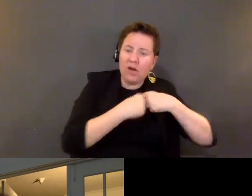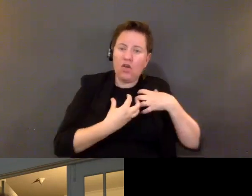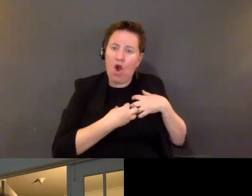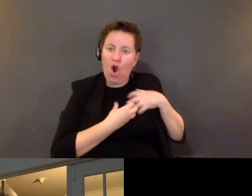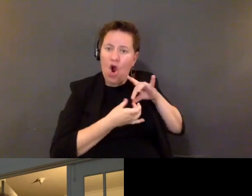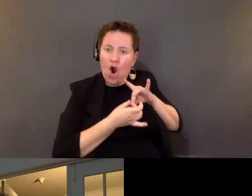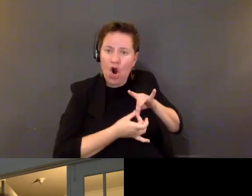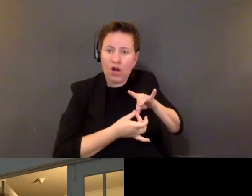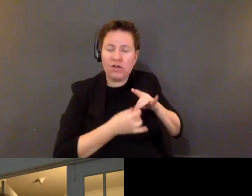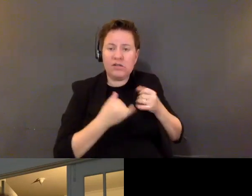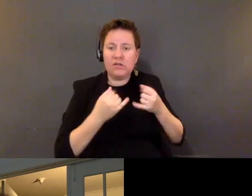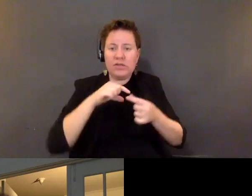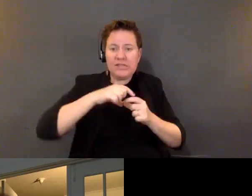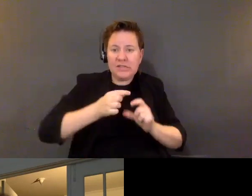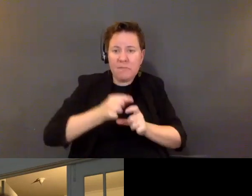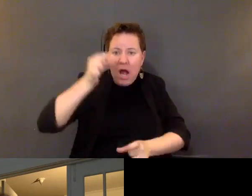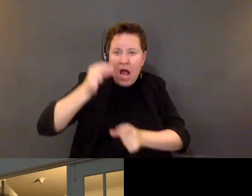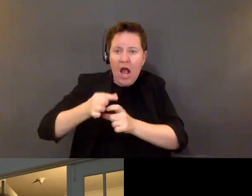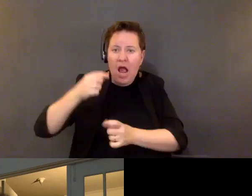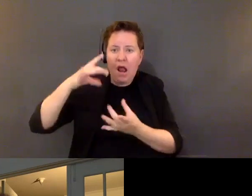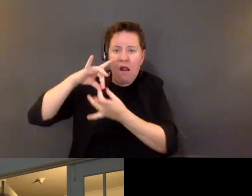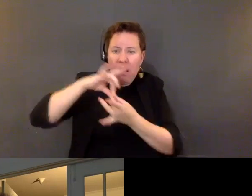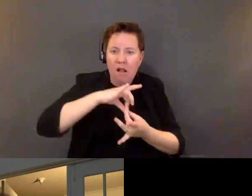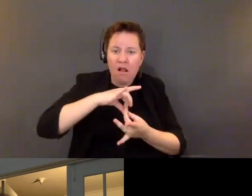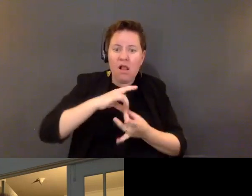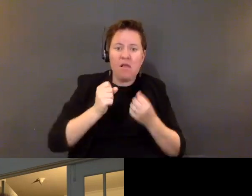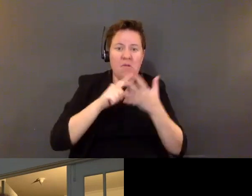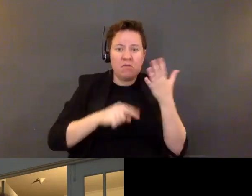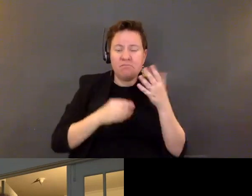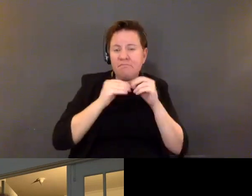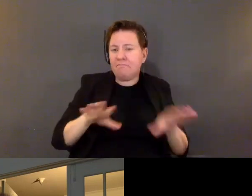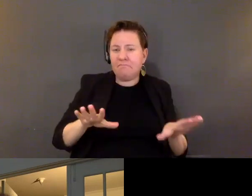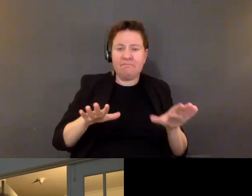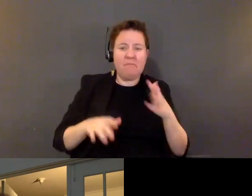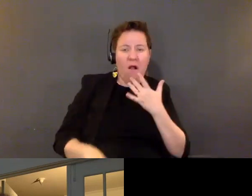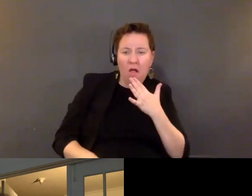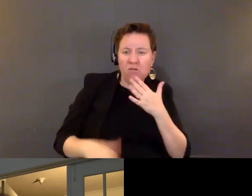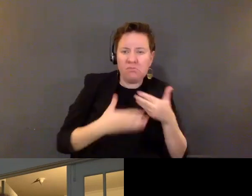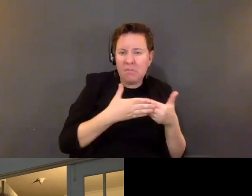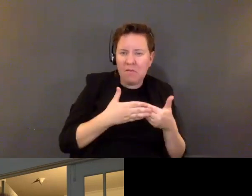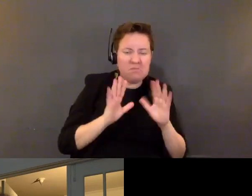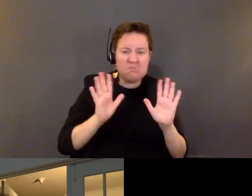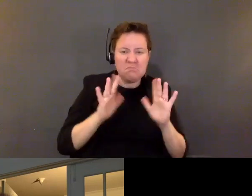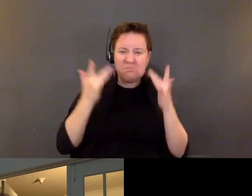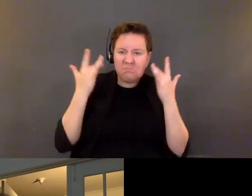specimens had long long ago lost their baby pink coloration and had bleached to an aqueous ivory